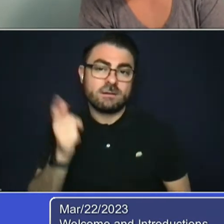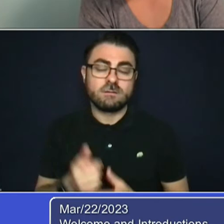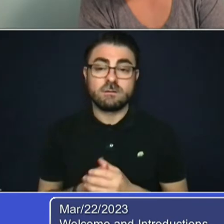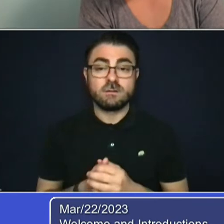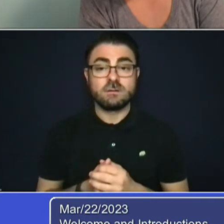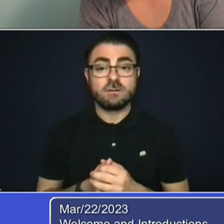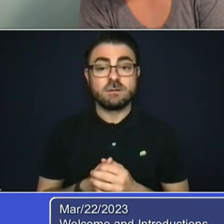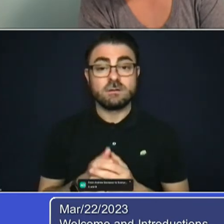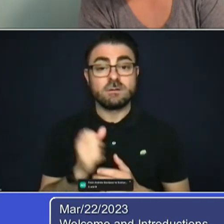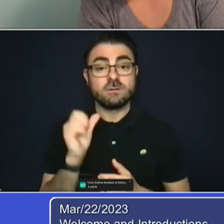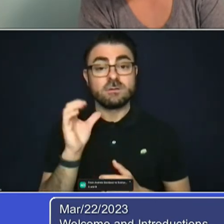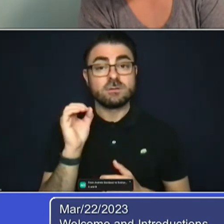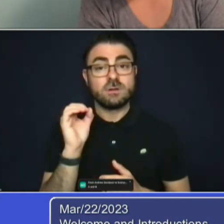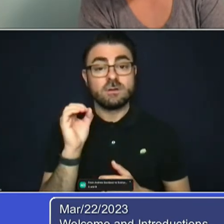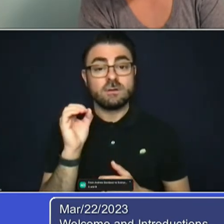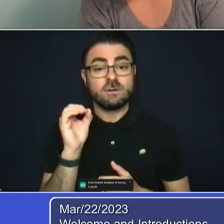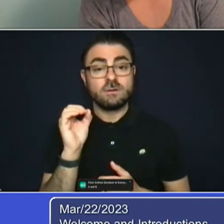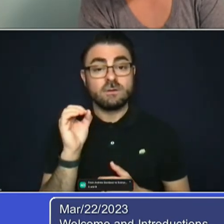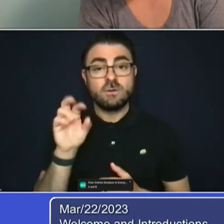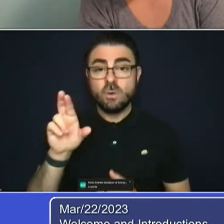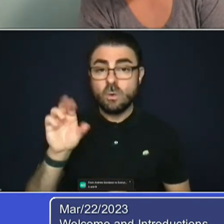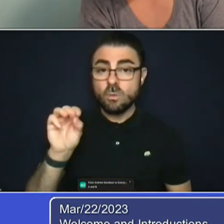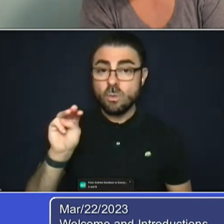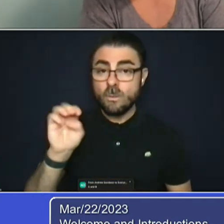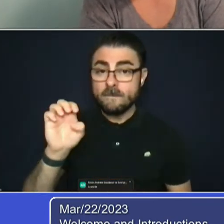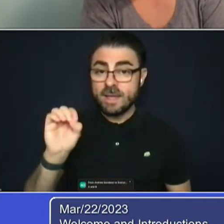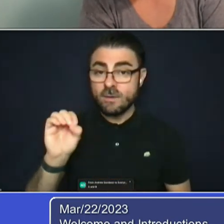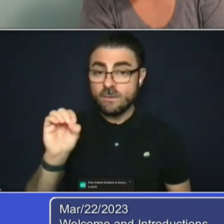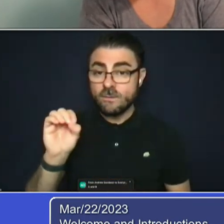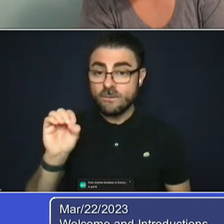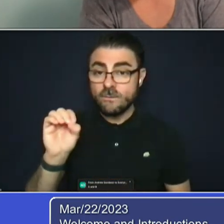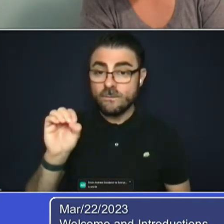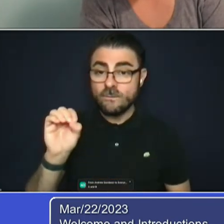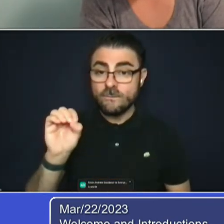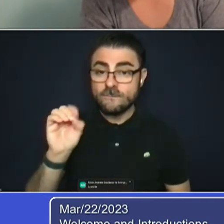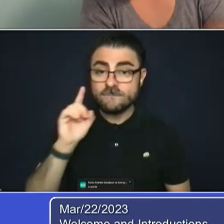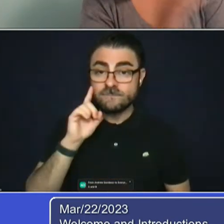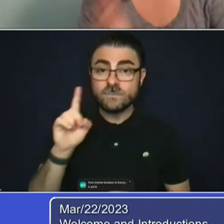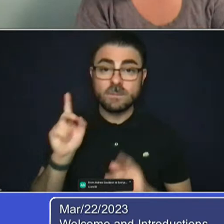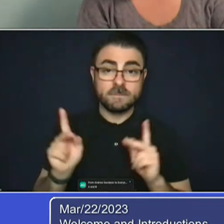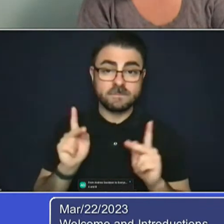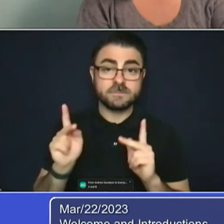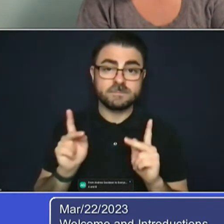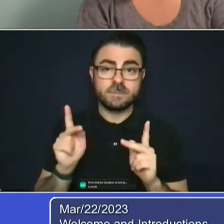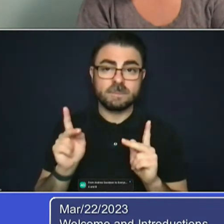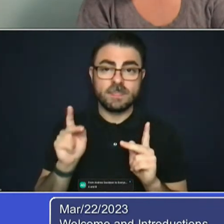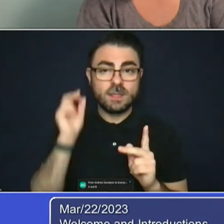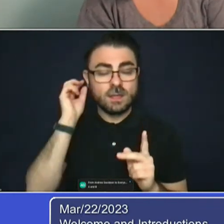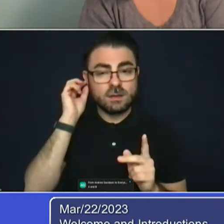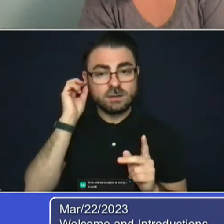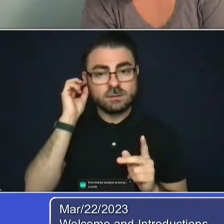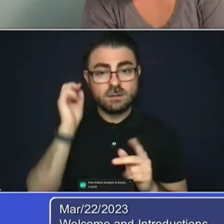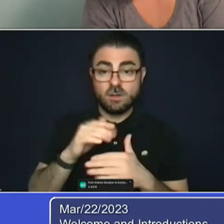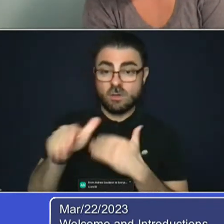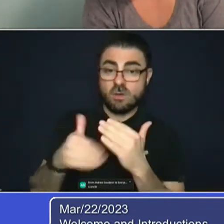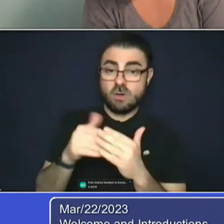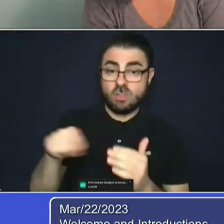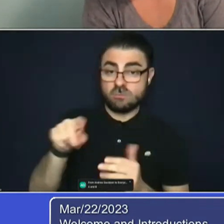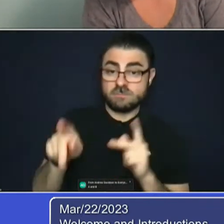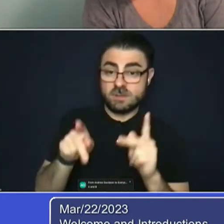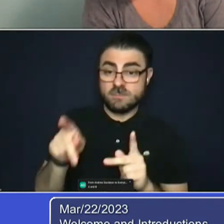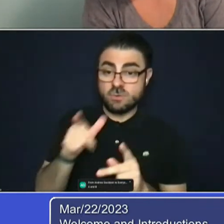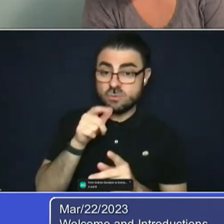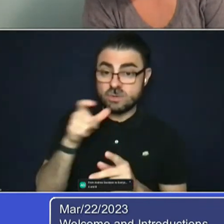EVEN IF IT'S A FOLLOW-UP.